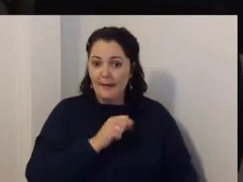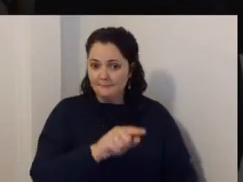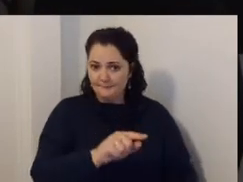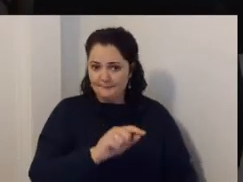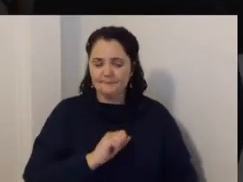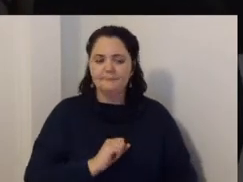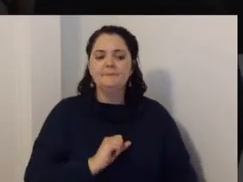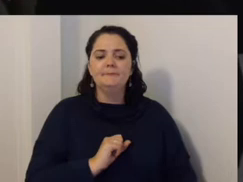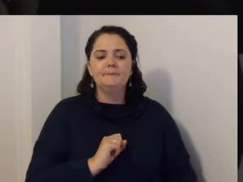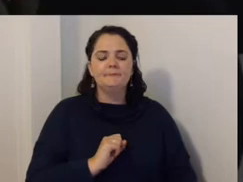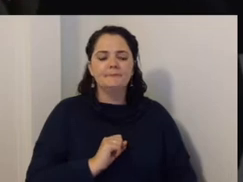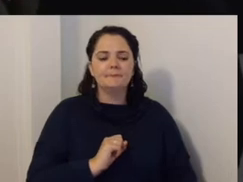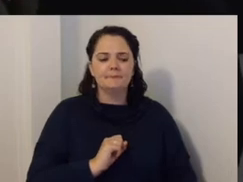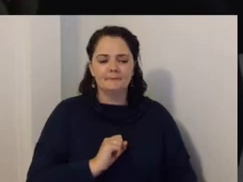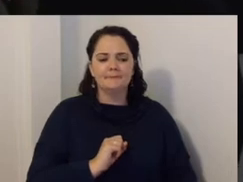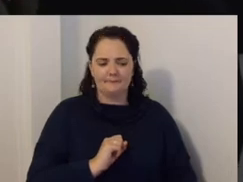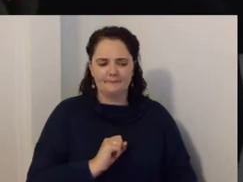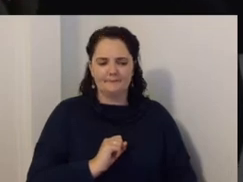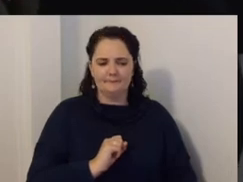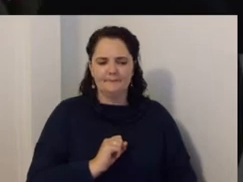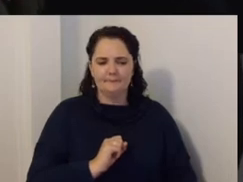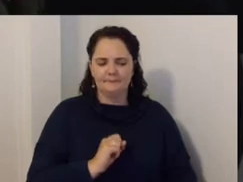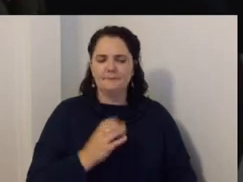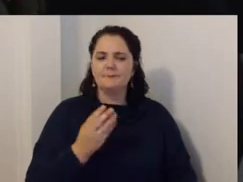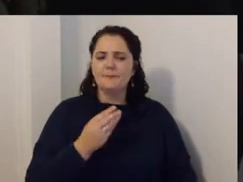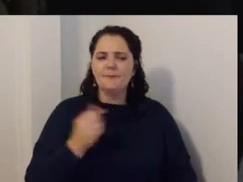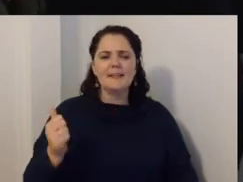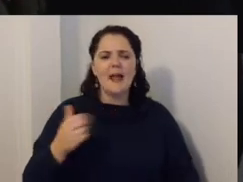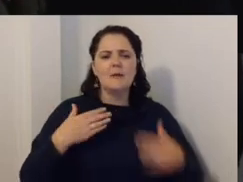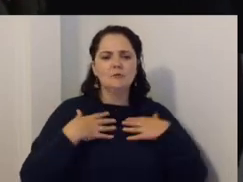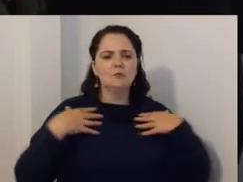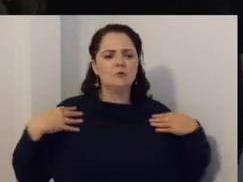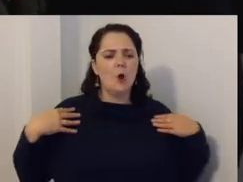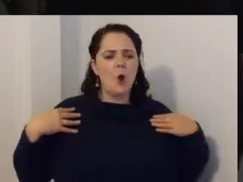and you're seeing that you can see some of the information here in his chest, in his shoulder